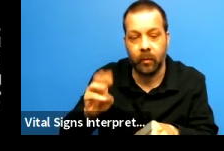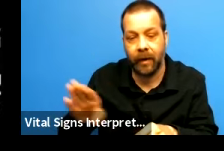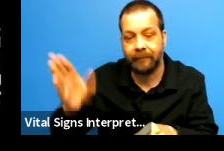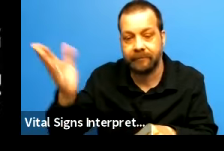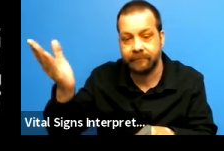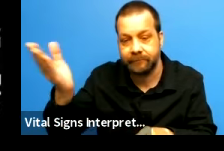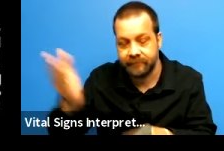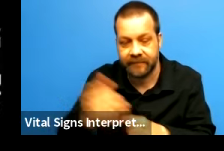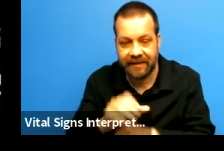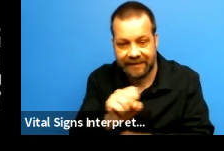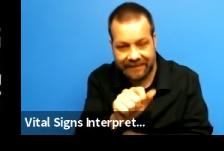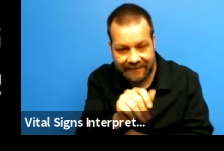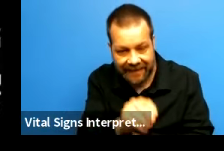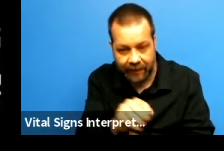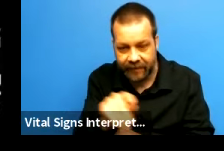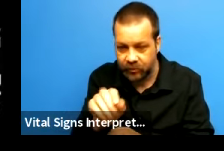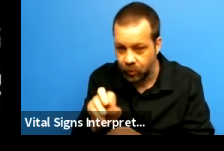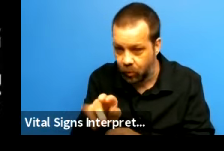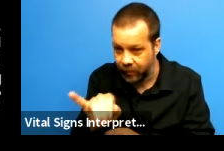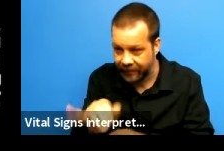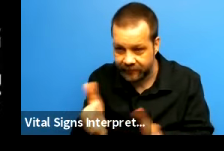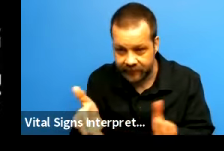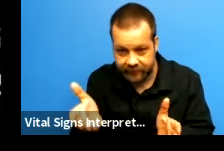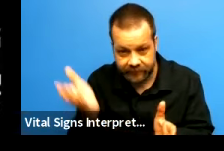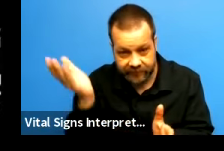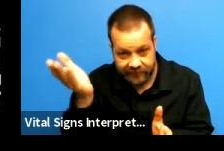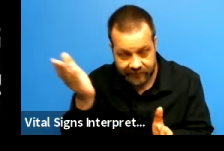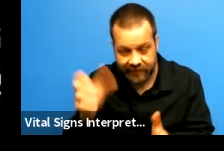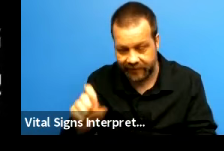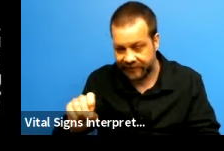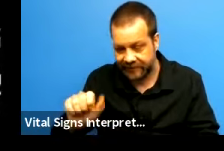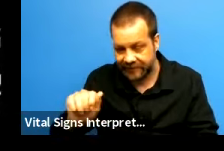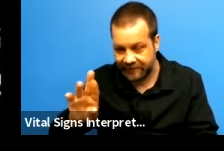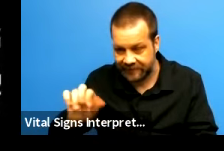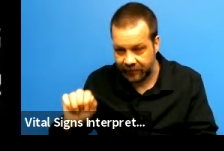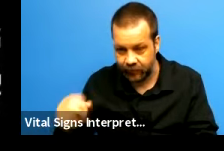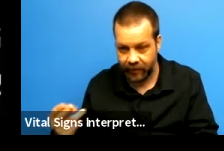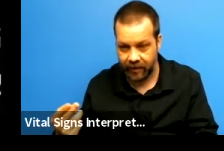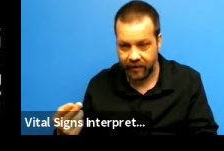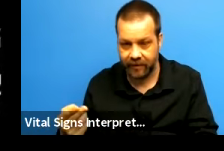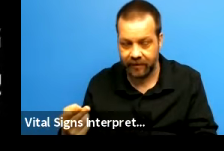and Tori and Sarah behind the scenes.